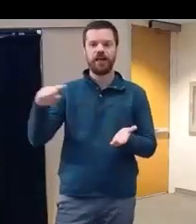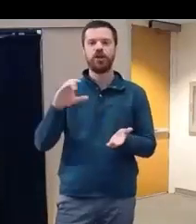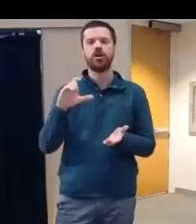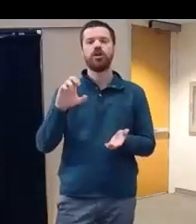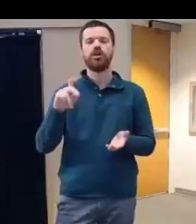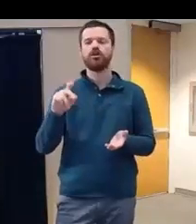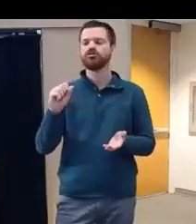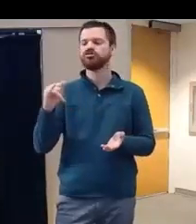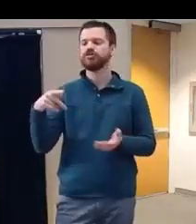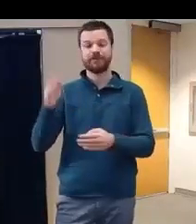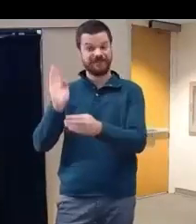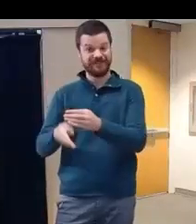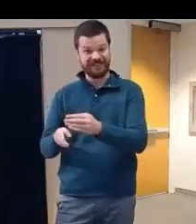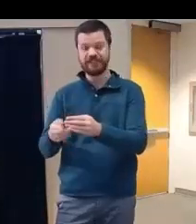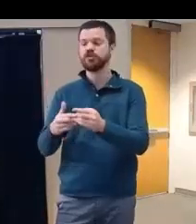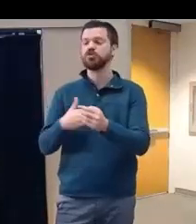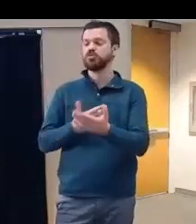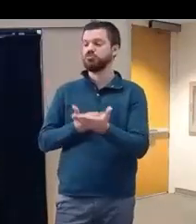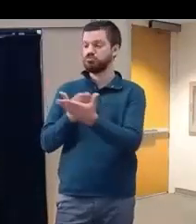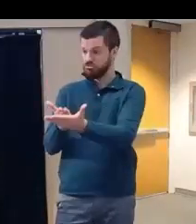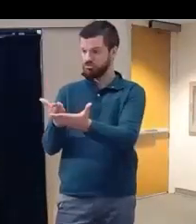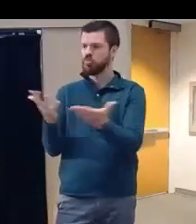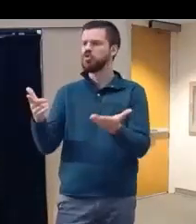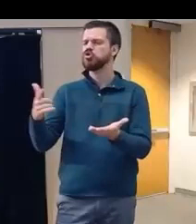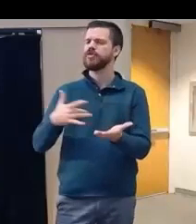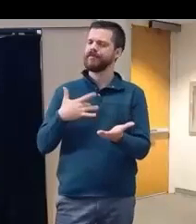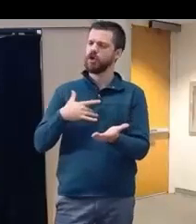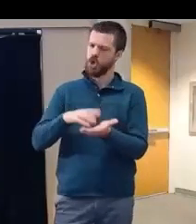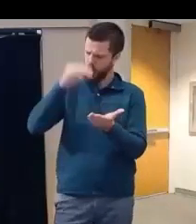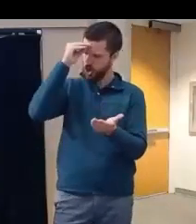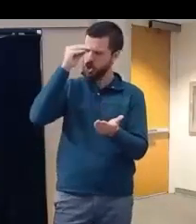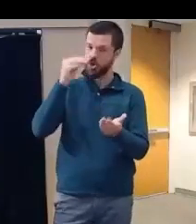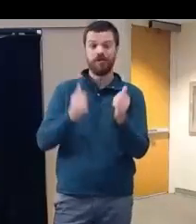what they thought of the learning module um and most thought um you could see that they